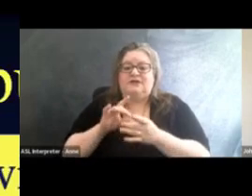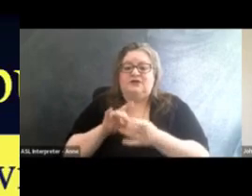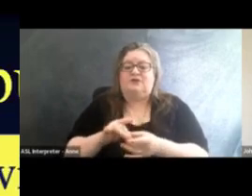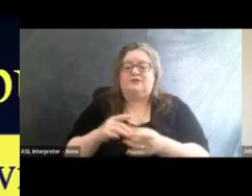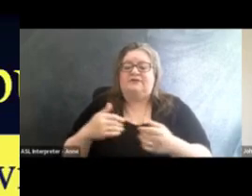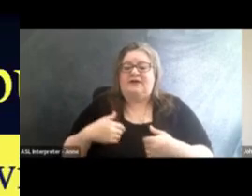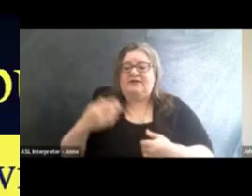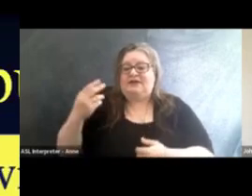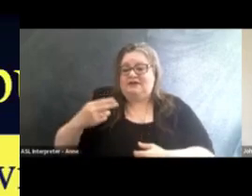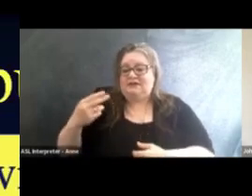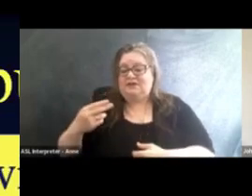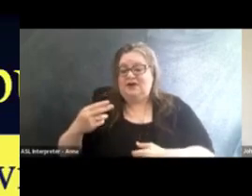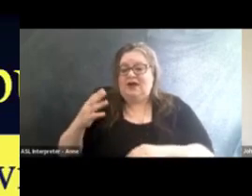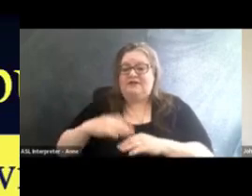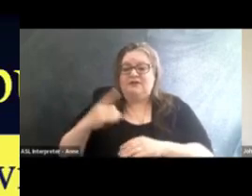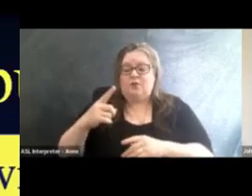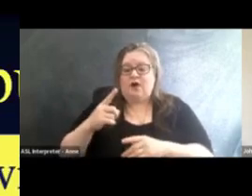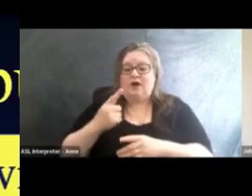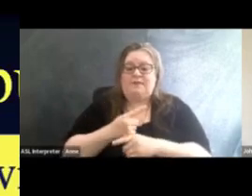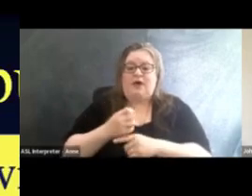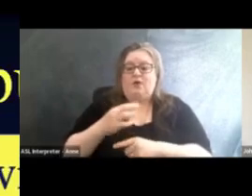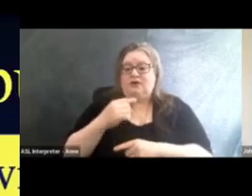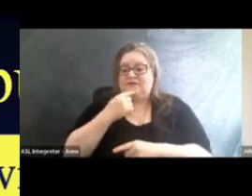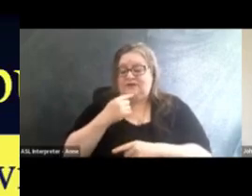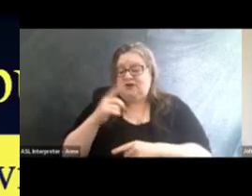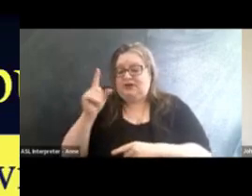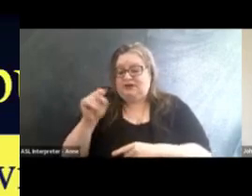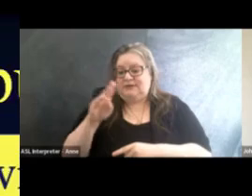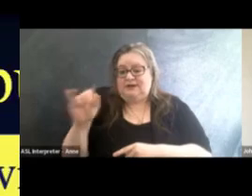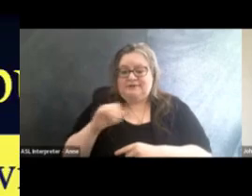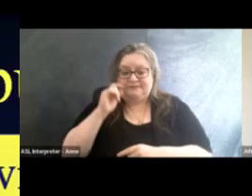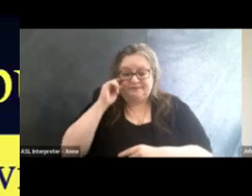history of at least one moderate or severe traumatic brain injury. So now this isn't one in